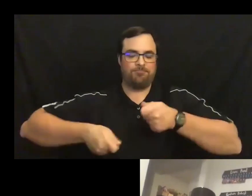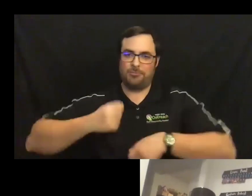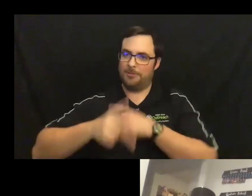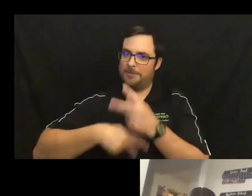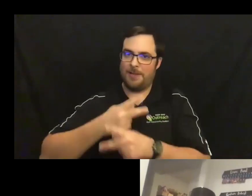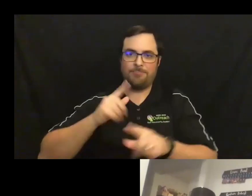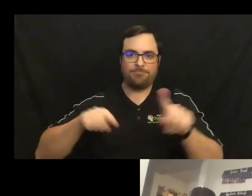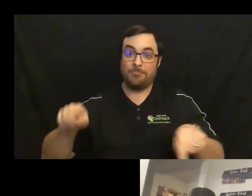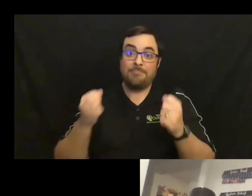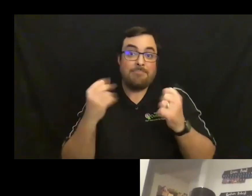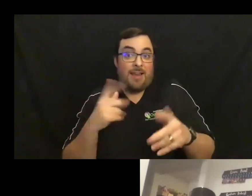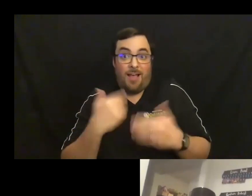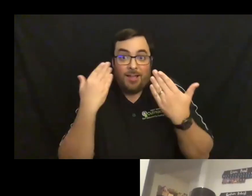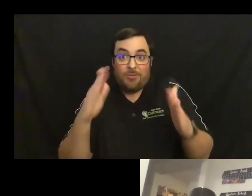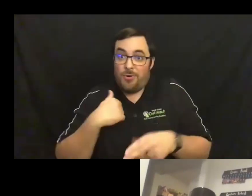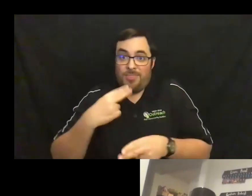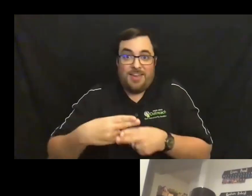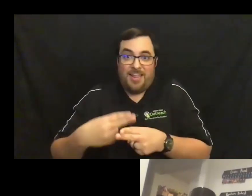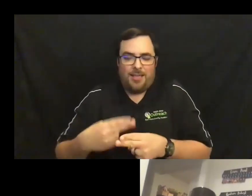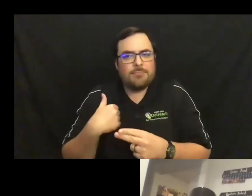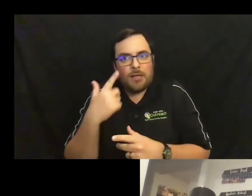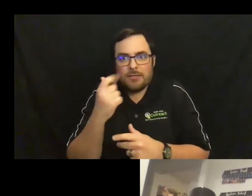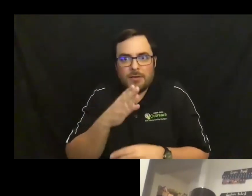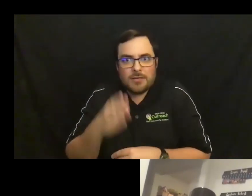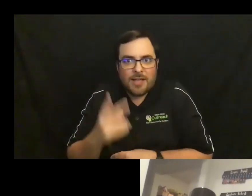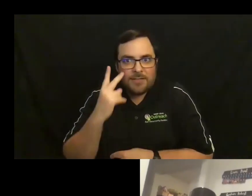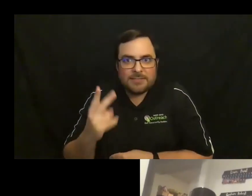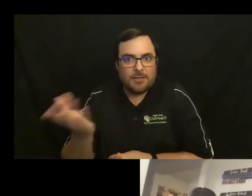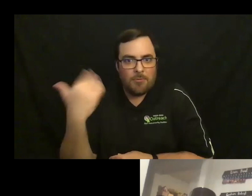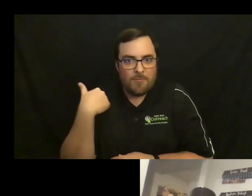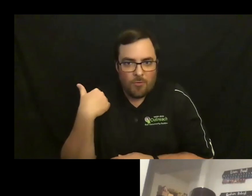I don't know the names of because there are things I've never seen before. But all sorts